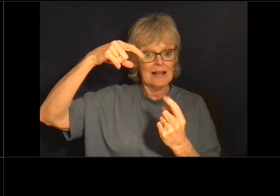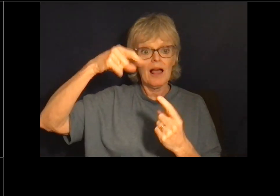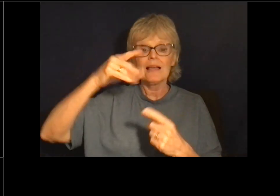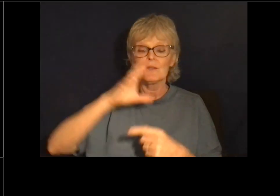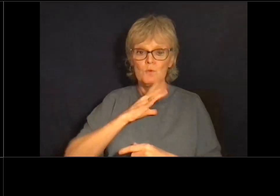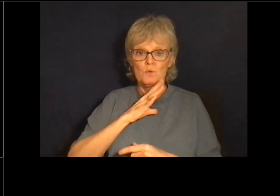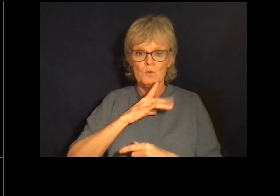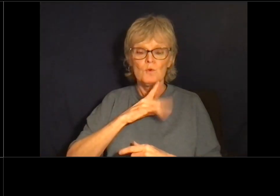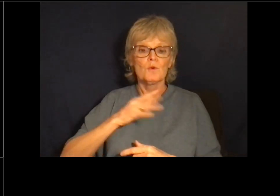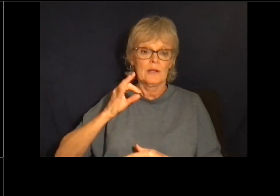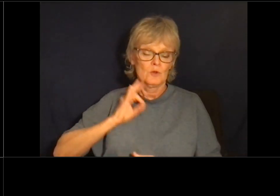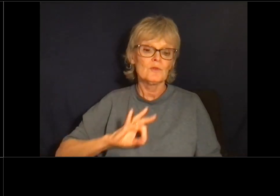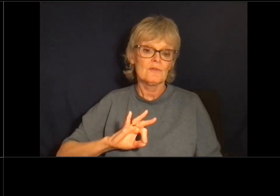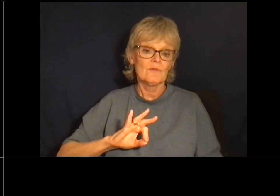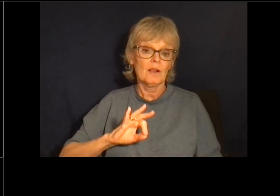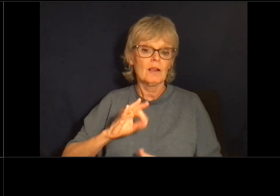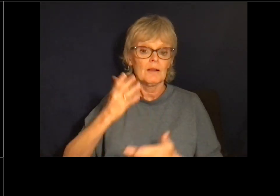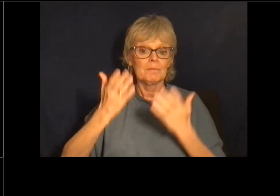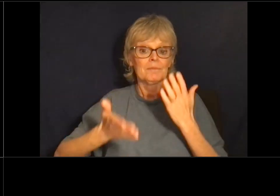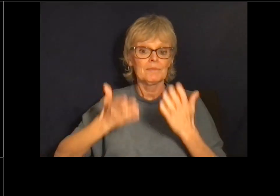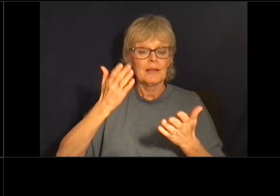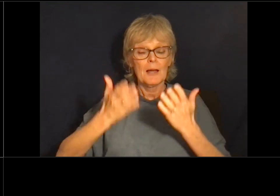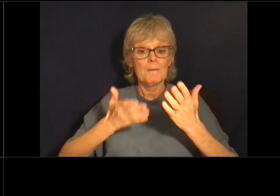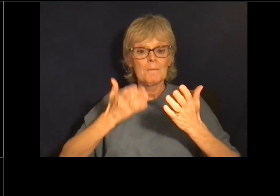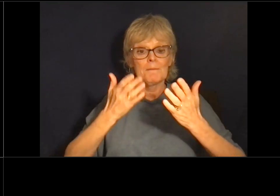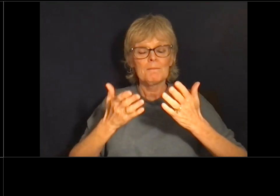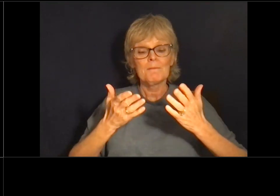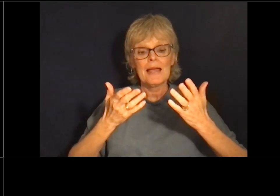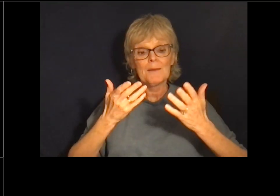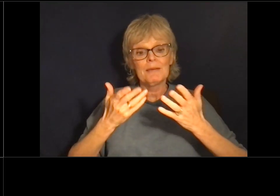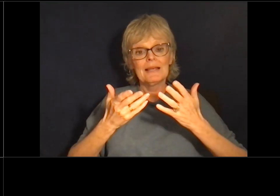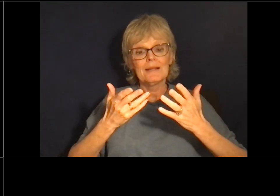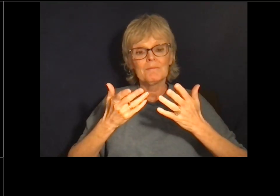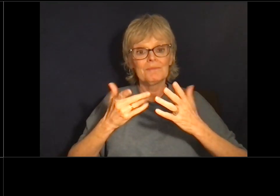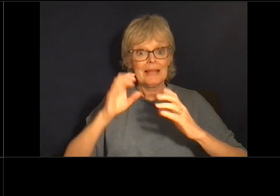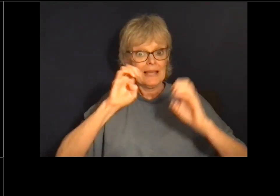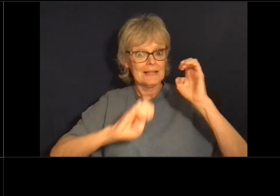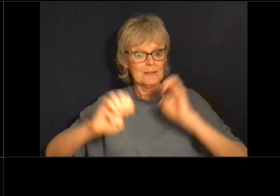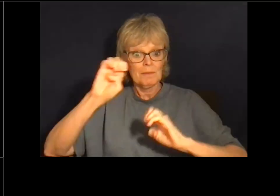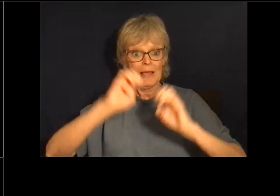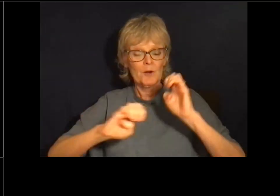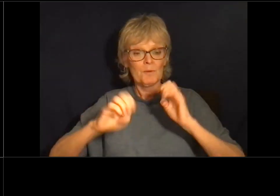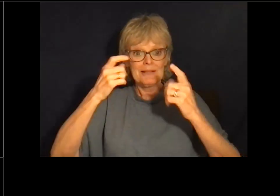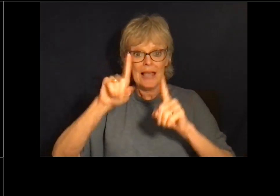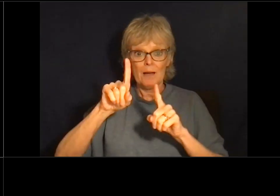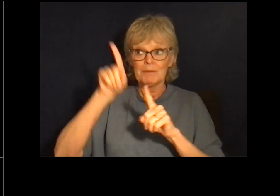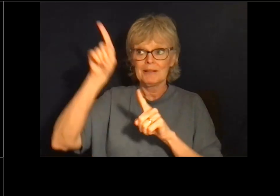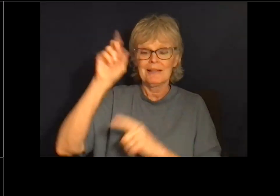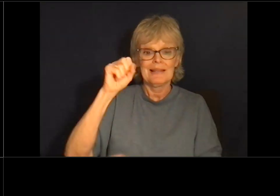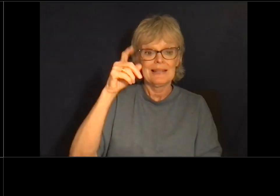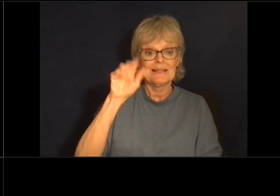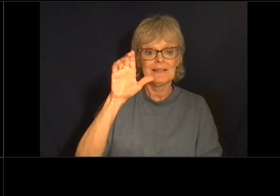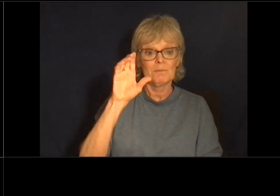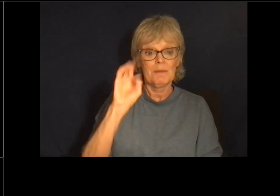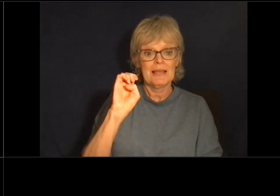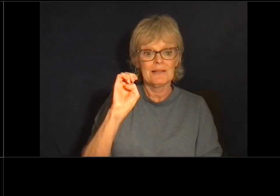and there may be experienced or not experienced, but experiments that have been done in space on weather on the earth.